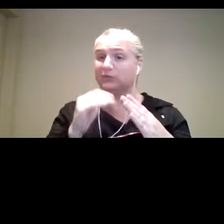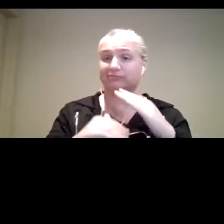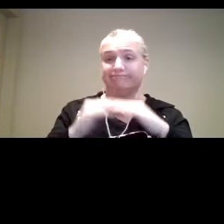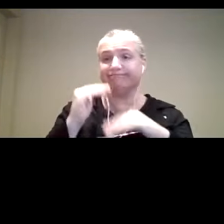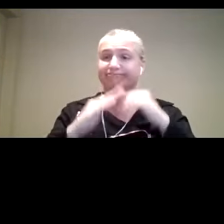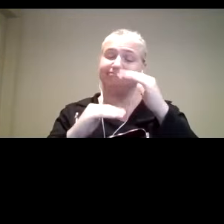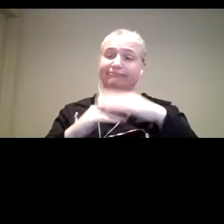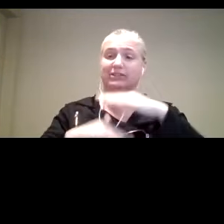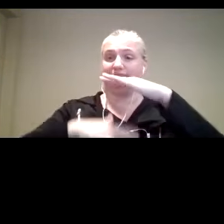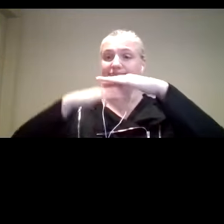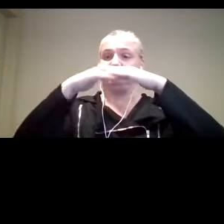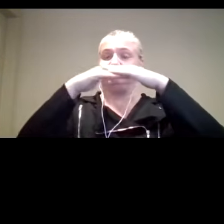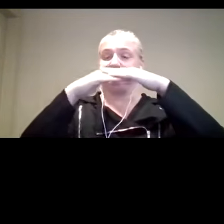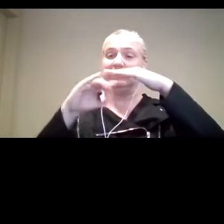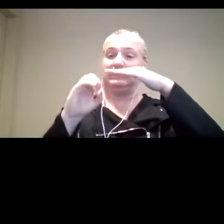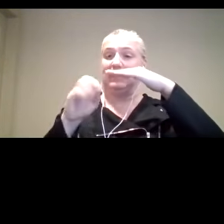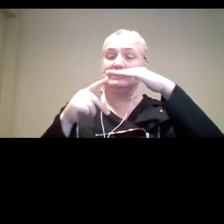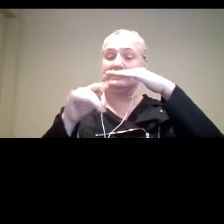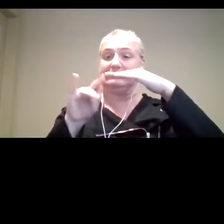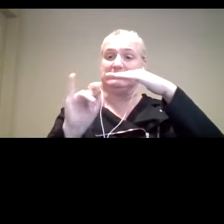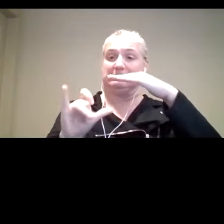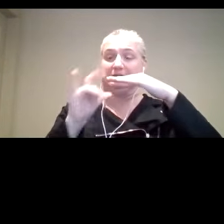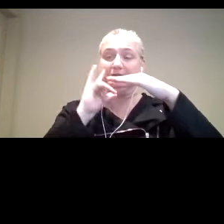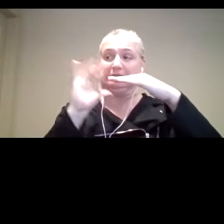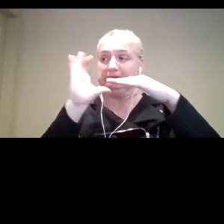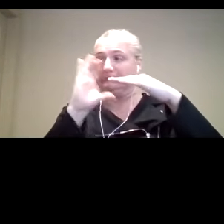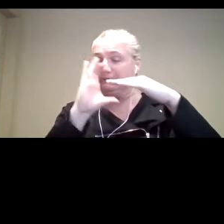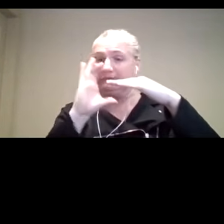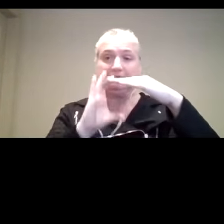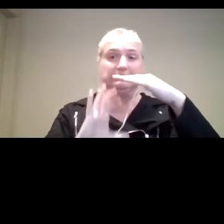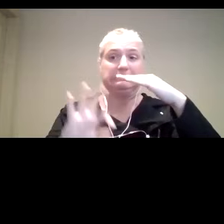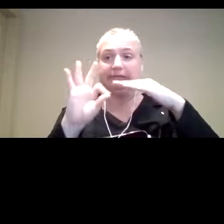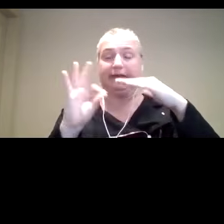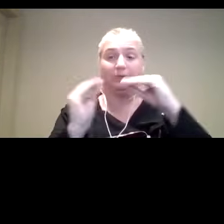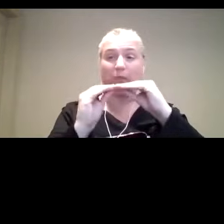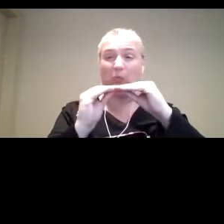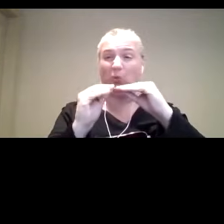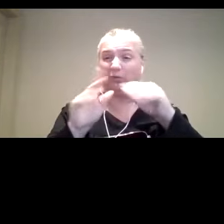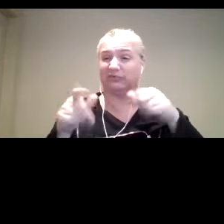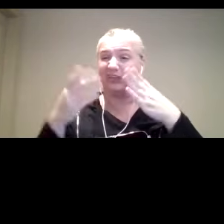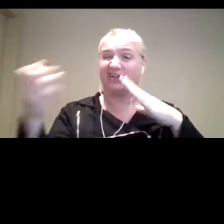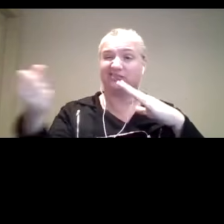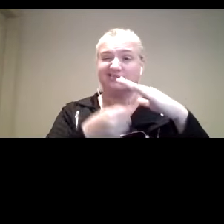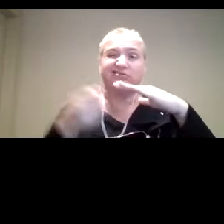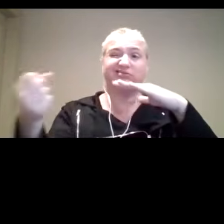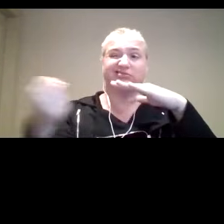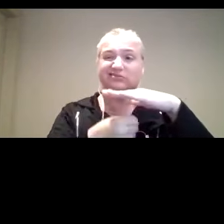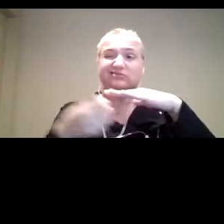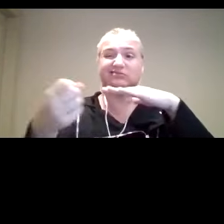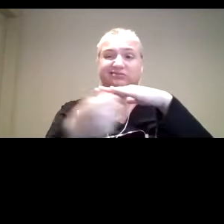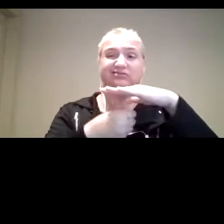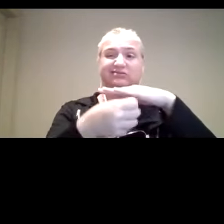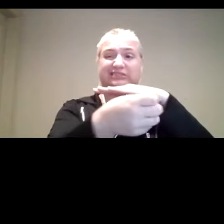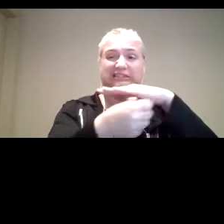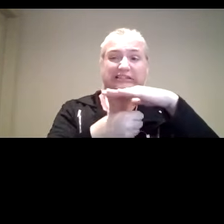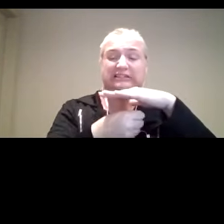both in terms of finding ways to get more mental health providers in our schools